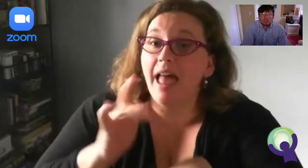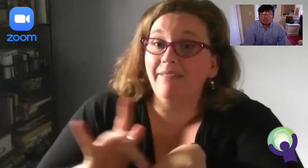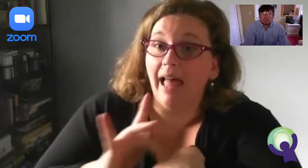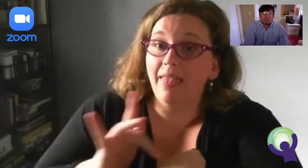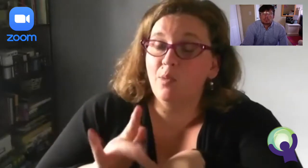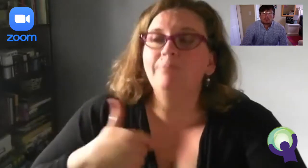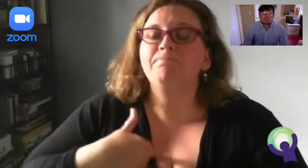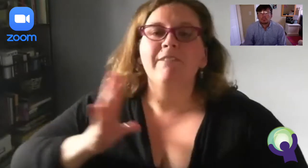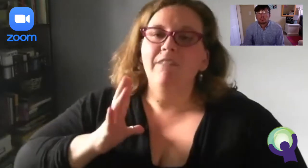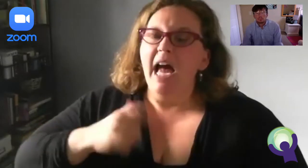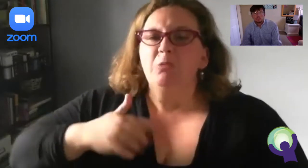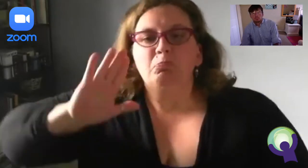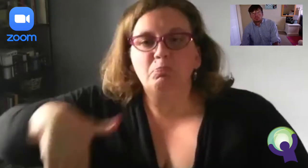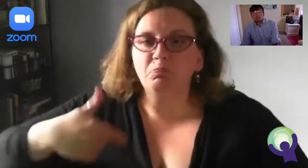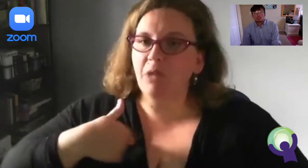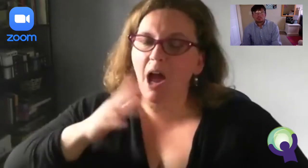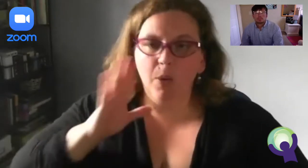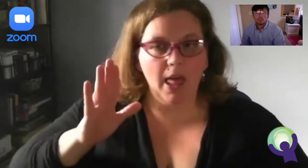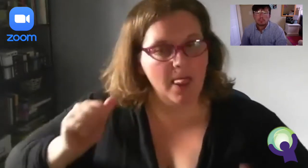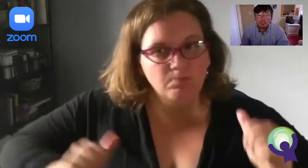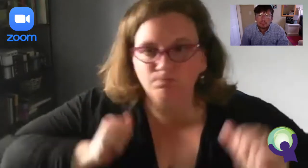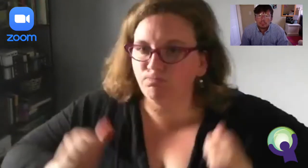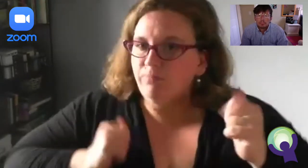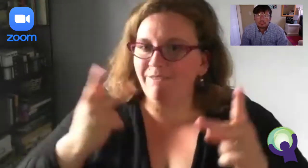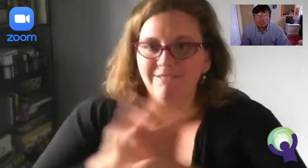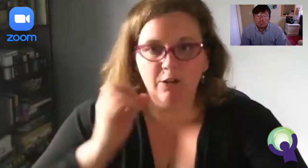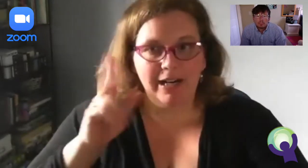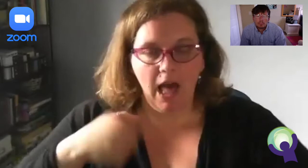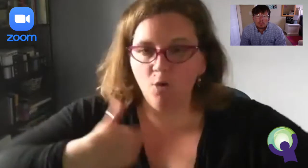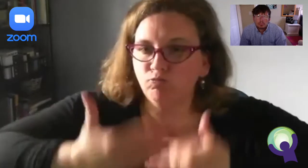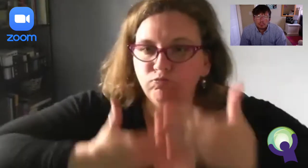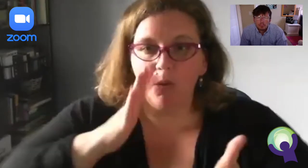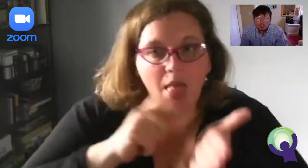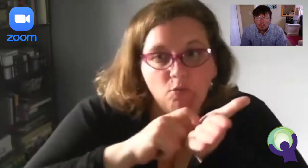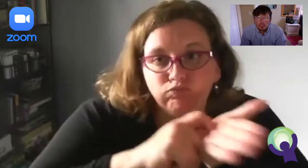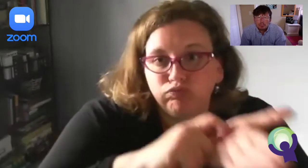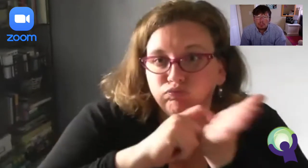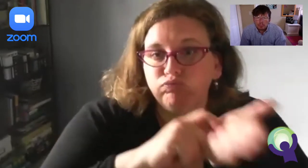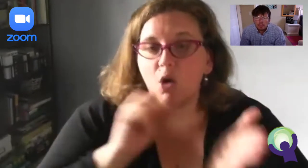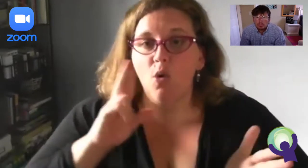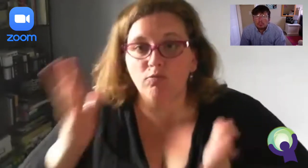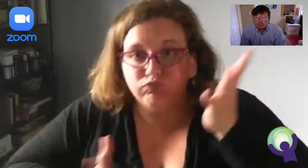interpreter with me and sometimes my interpreter is not available so i'll still try to figure out how to do some